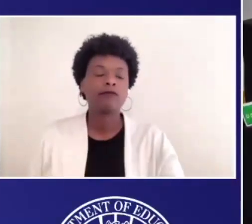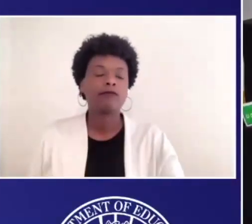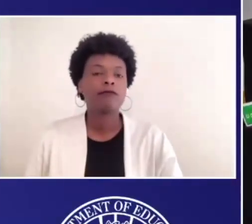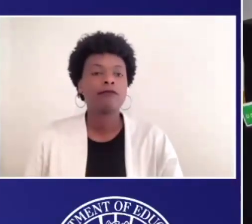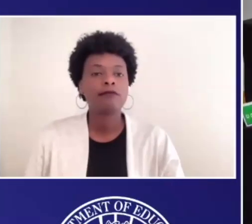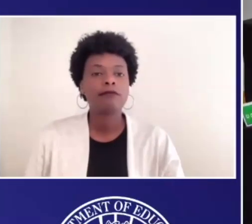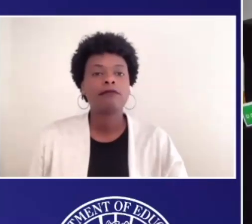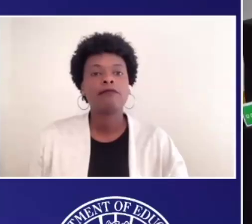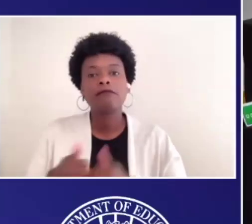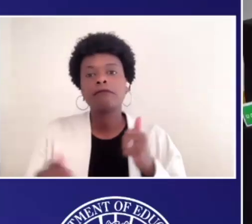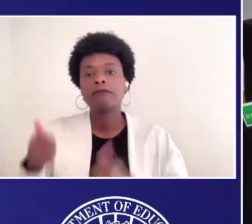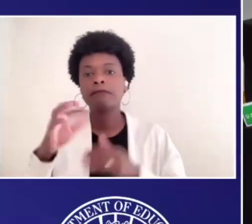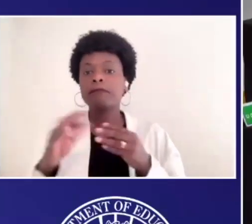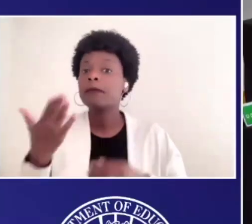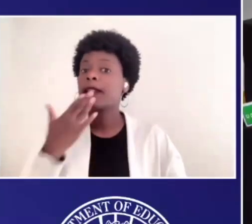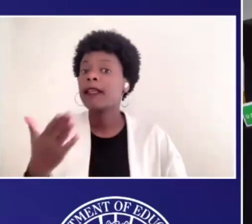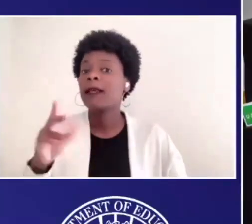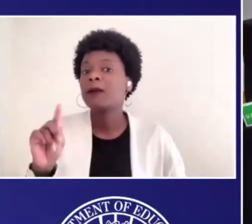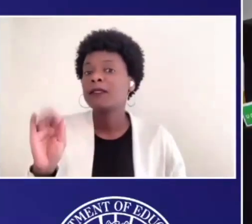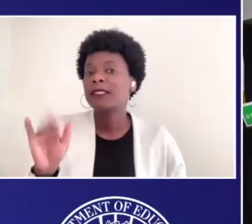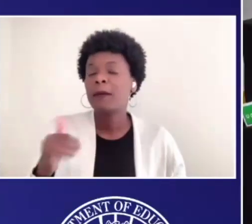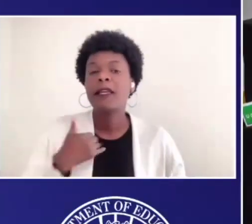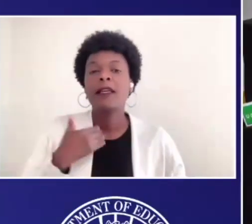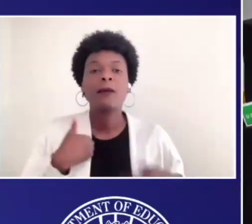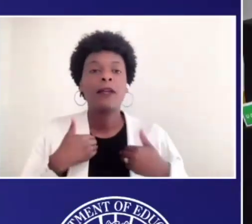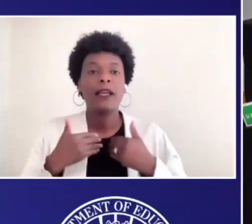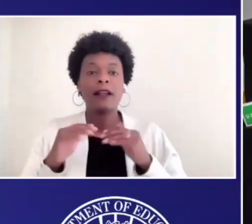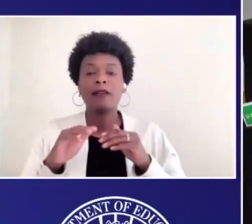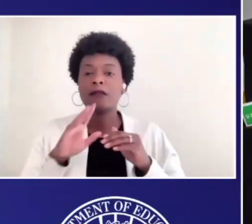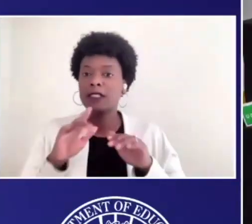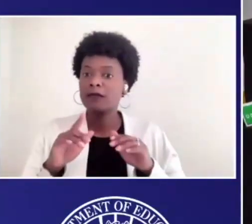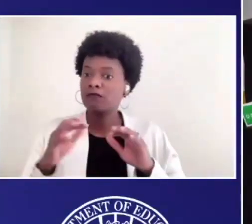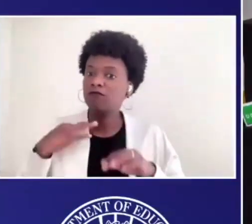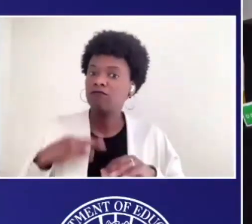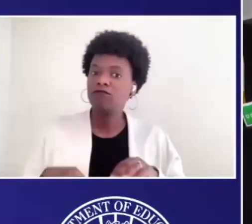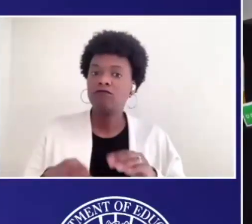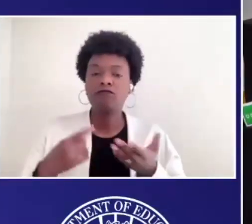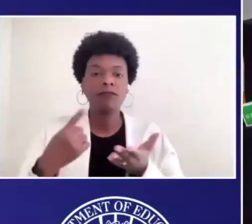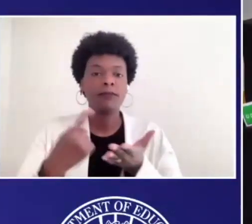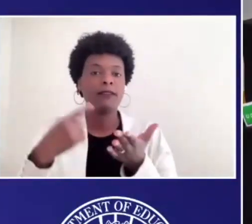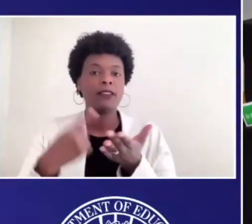Thank you, Tamy. I think we had another really productive conversation during this